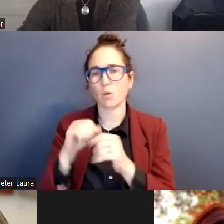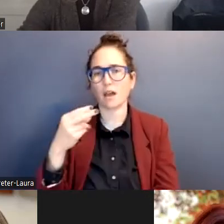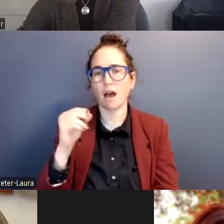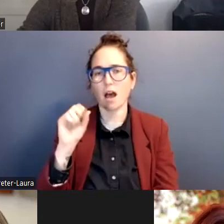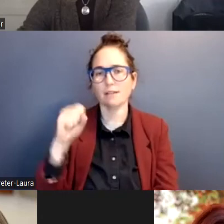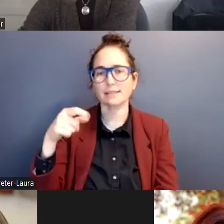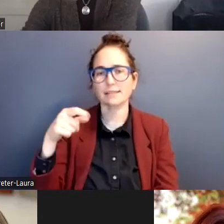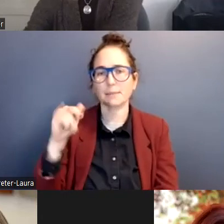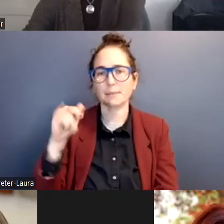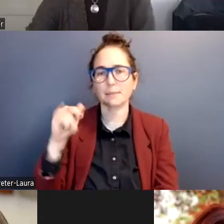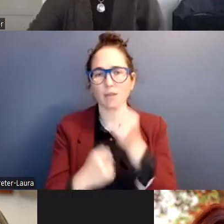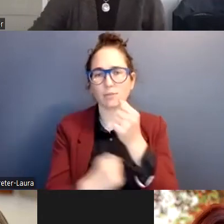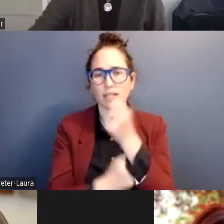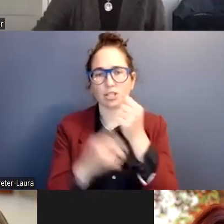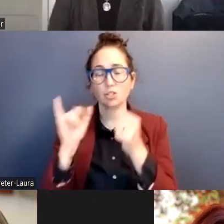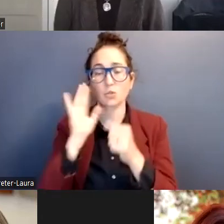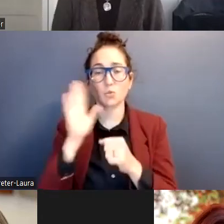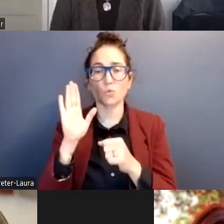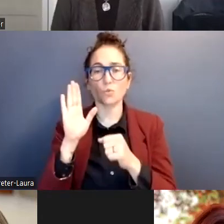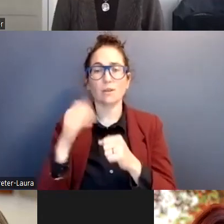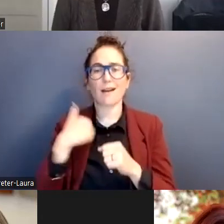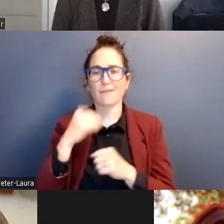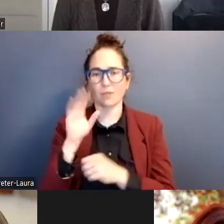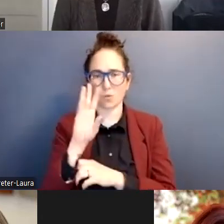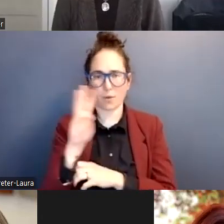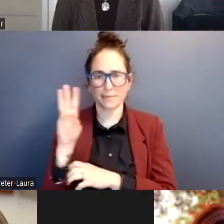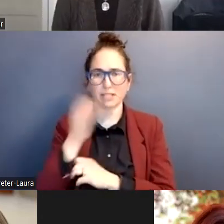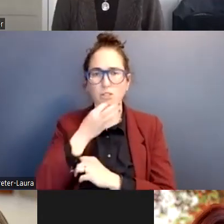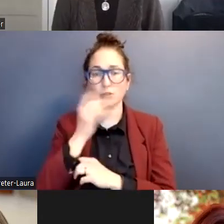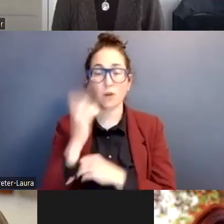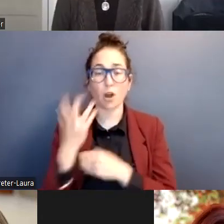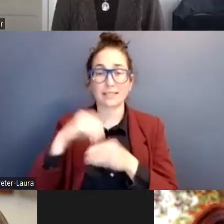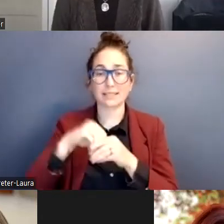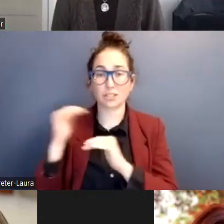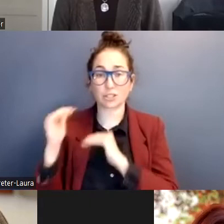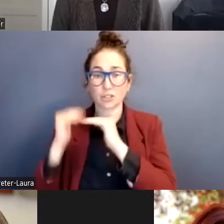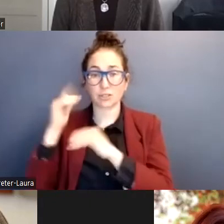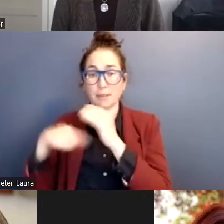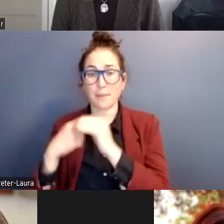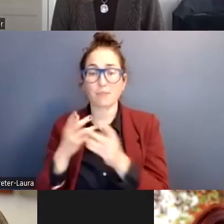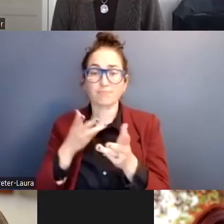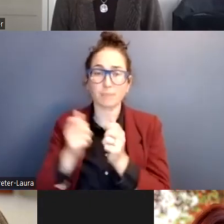that's going to launch a website for autistic adults on dealing with grief loss and end of life